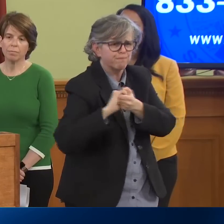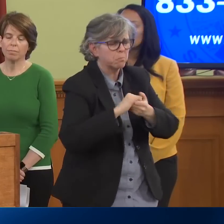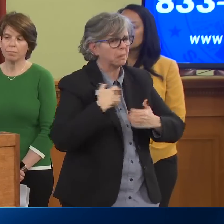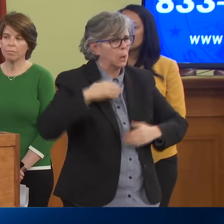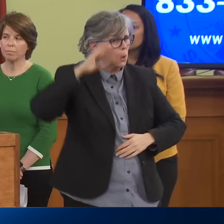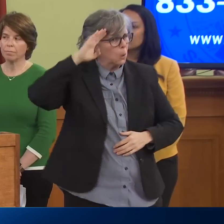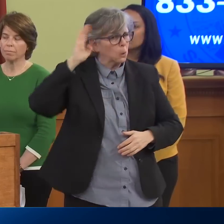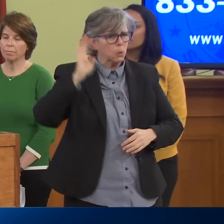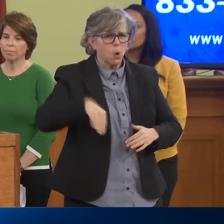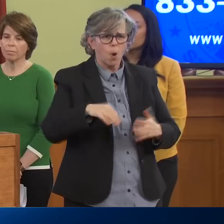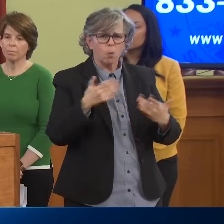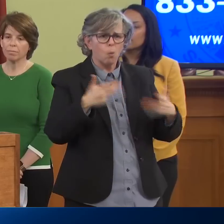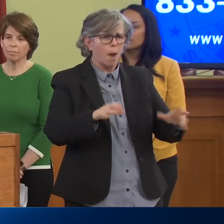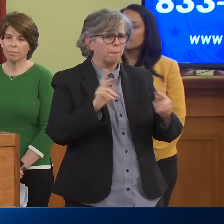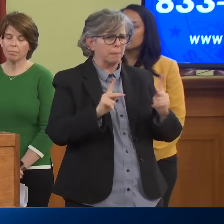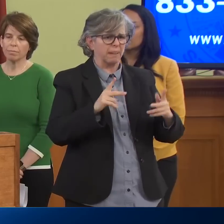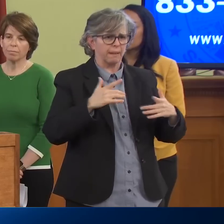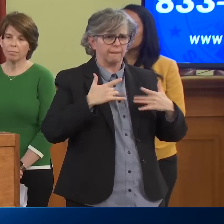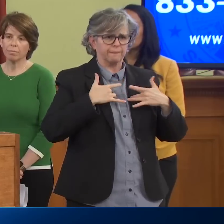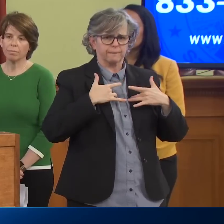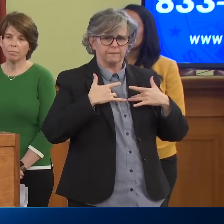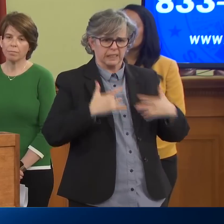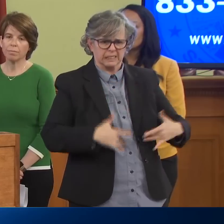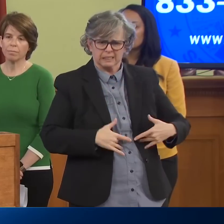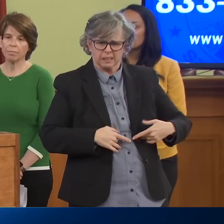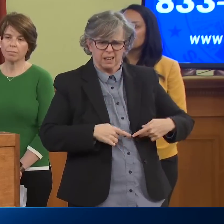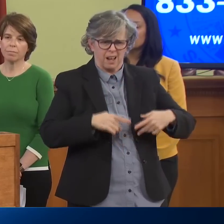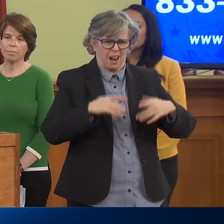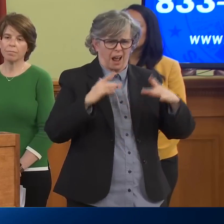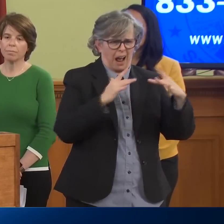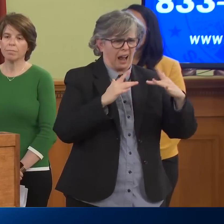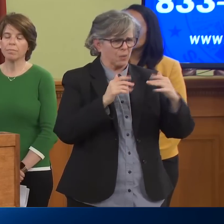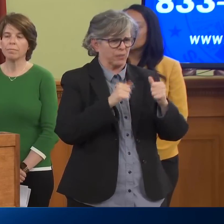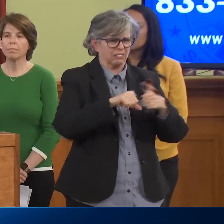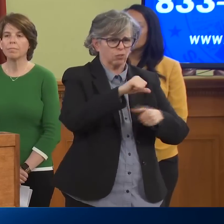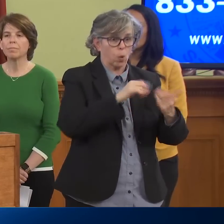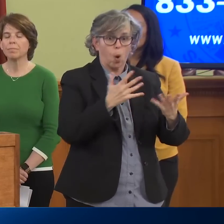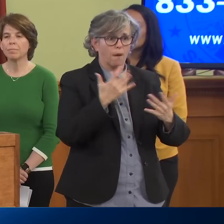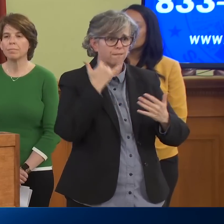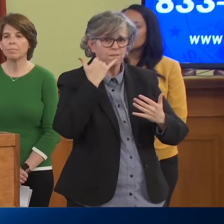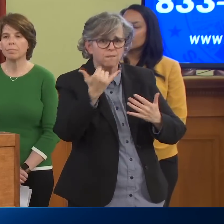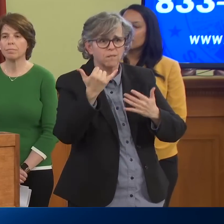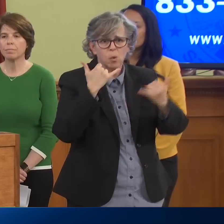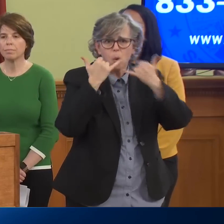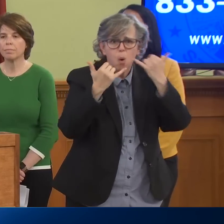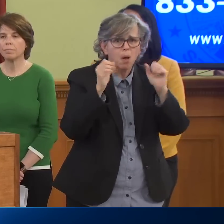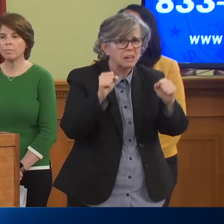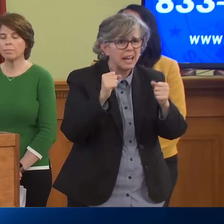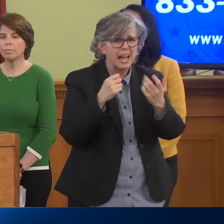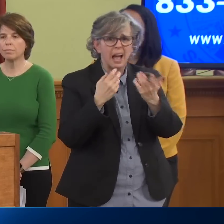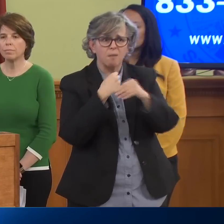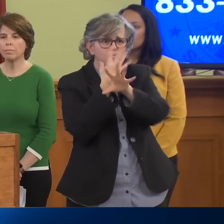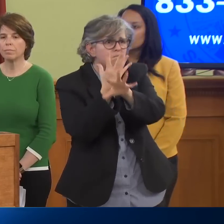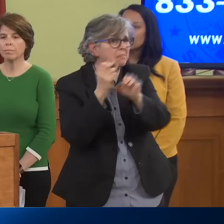THERE ARE THINGS, THAT EVEN THOUGH WE DON'T WANT THAT PEOPLE